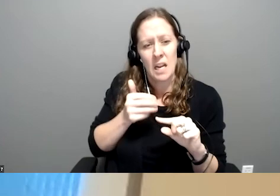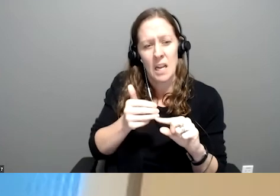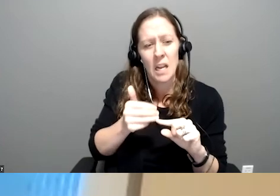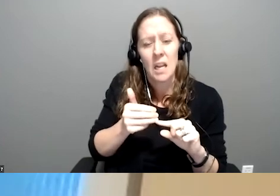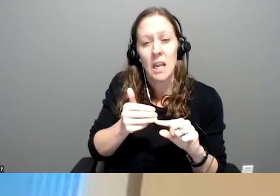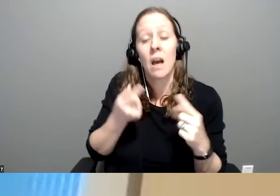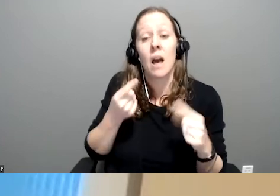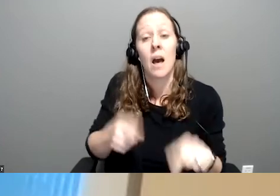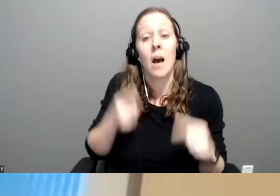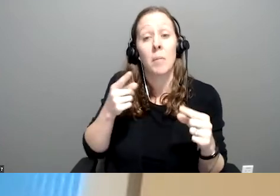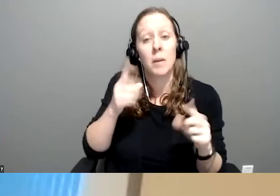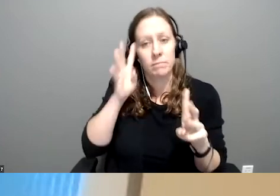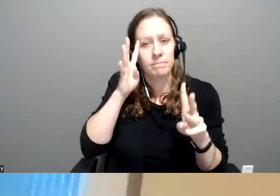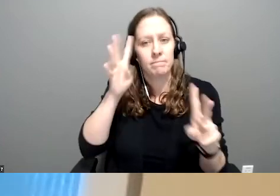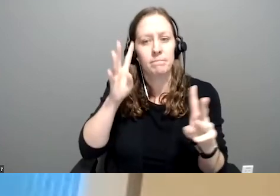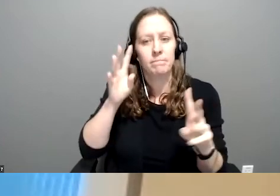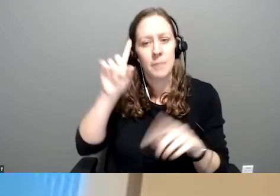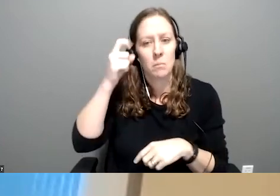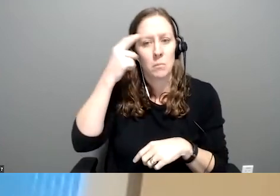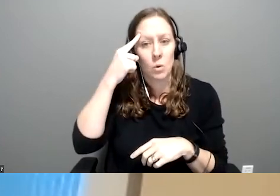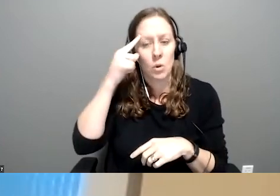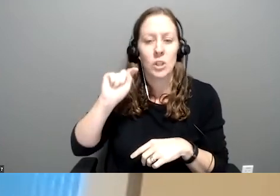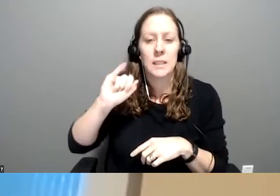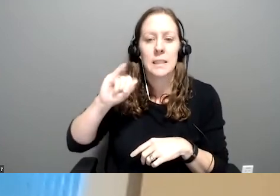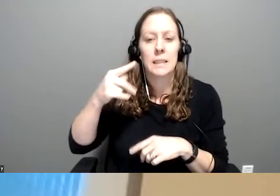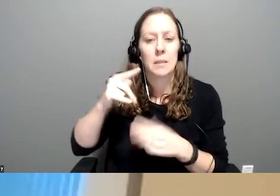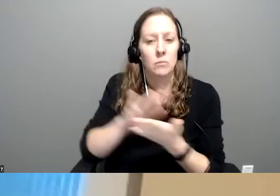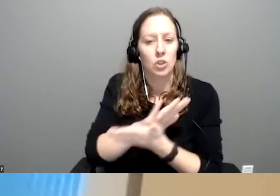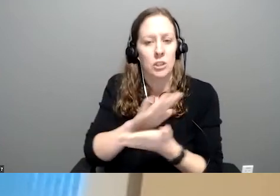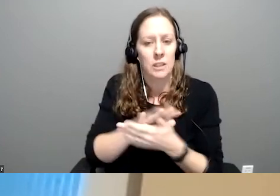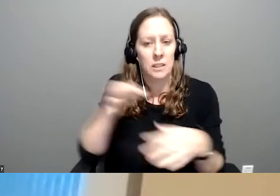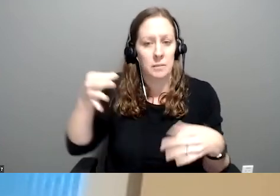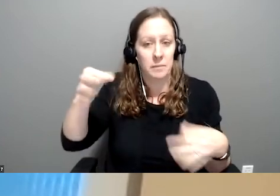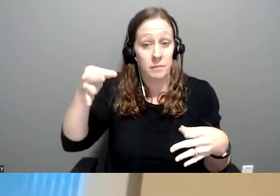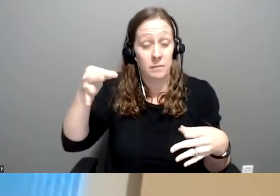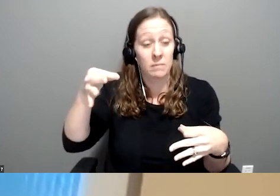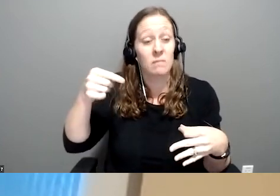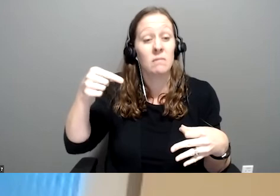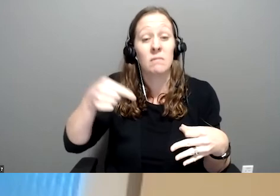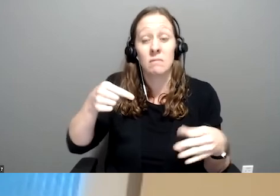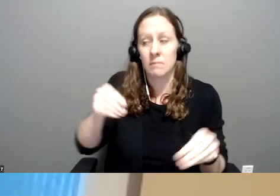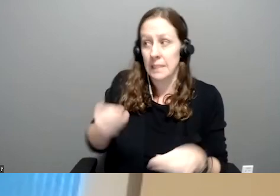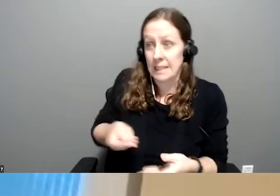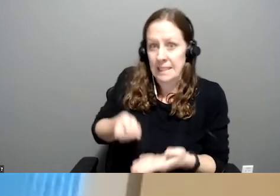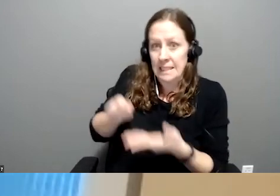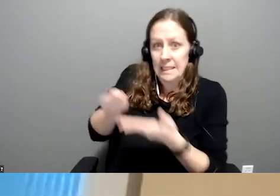was created that was a helpful tip sheet that was provided to employers to help them recruit